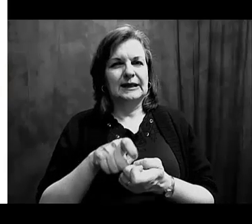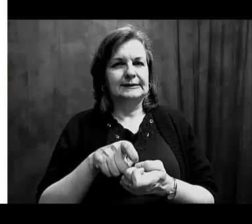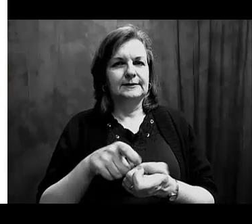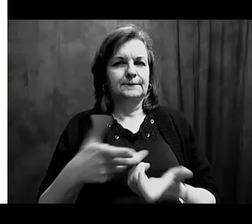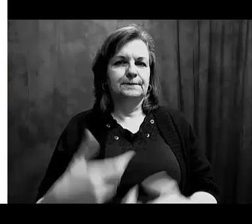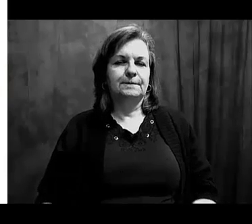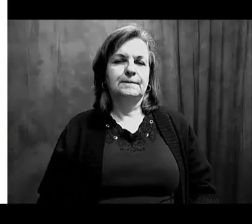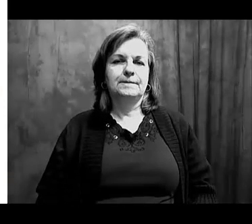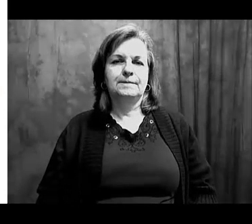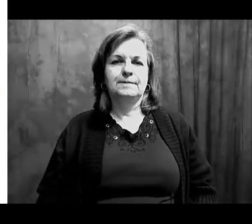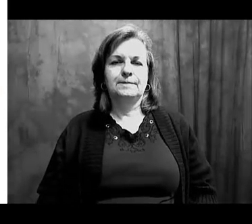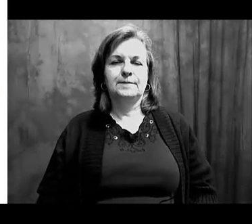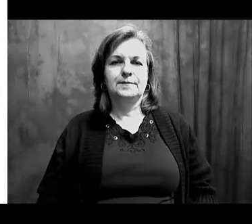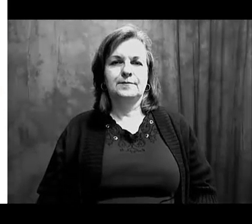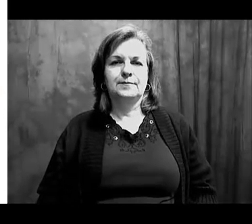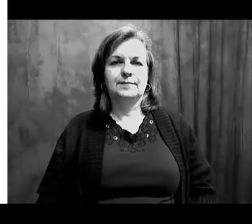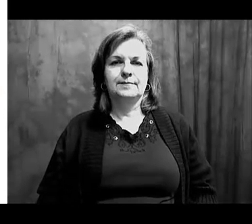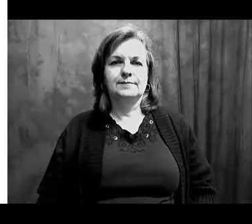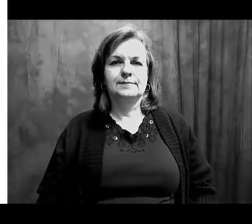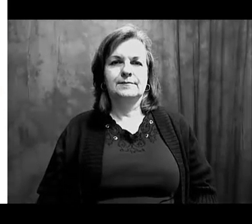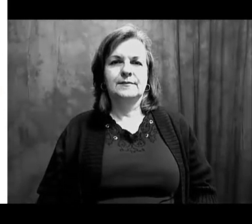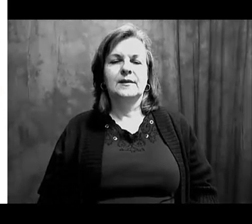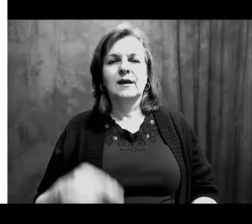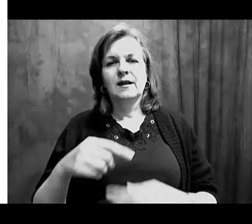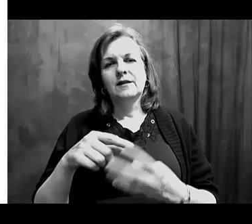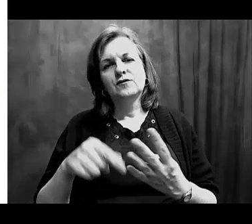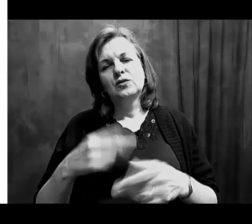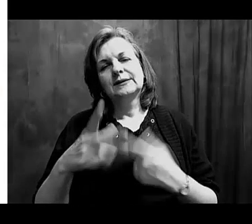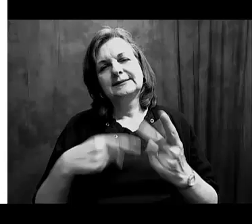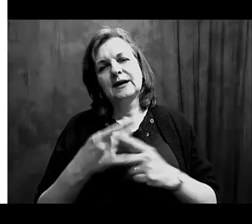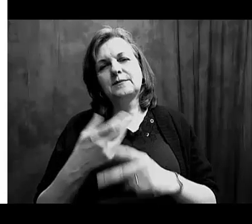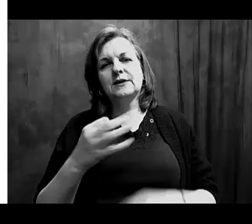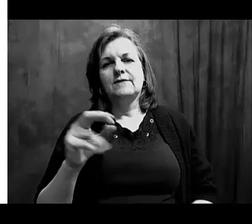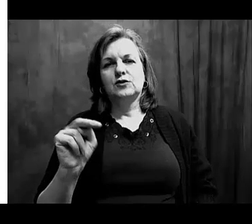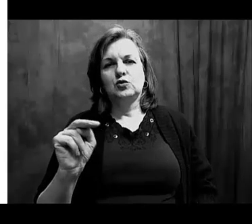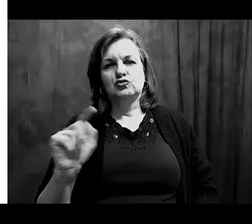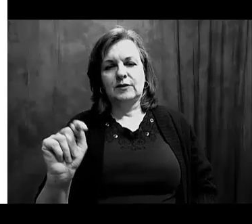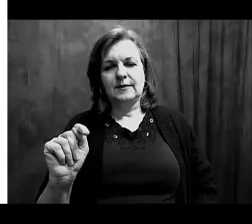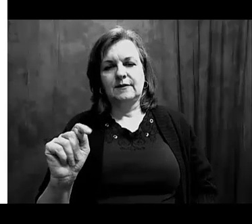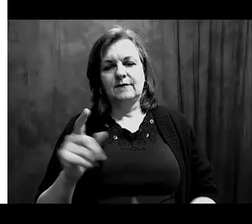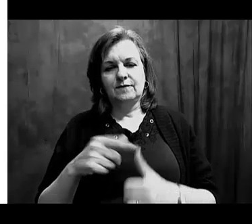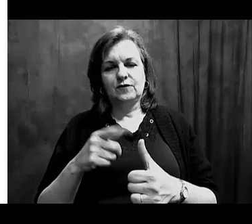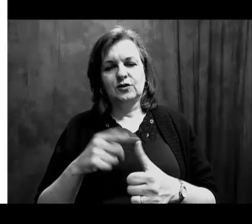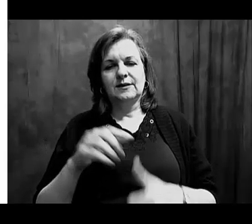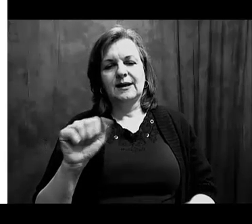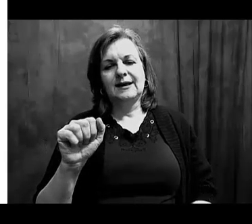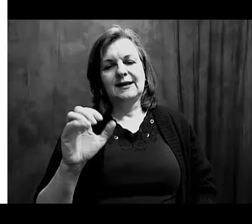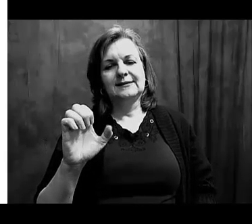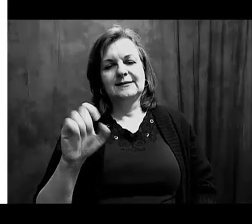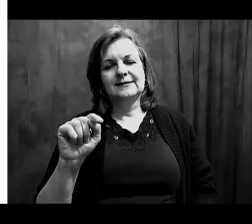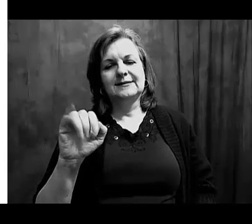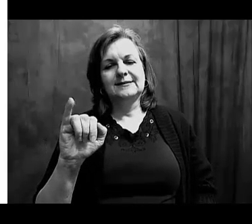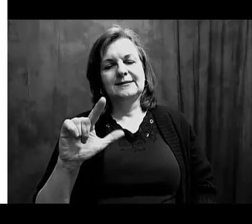we've got a couple of different types and neurotransmitters -- acetylcholine is the one we see probably the most